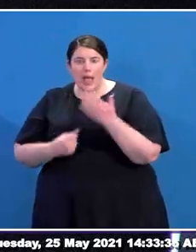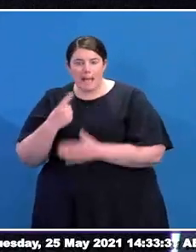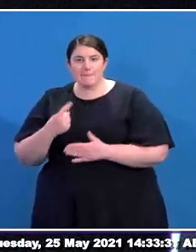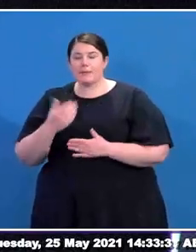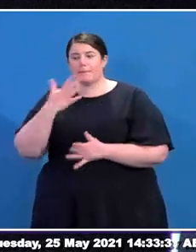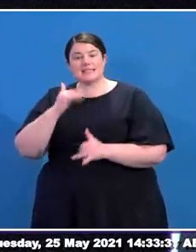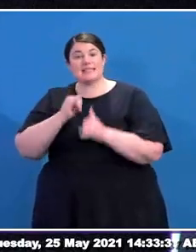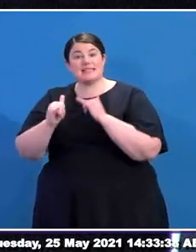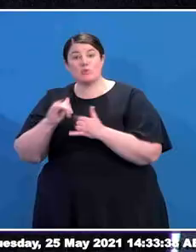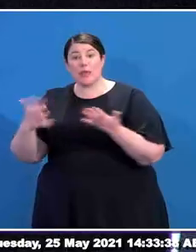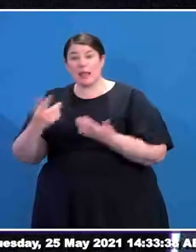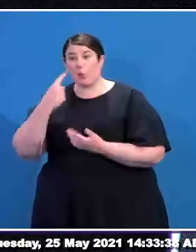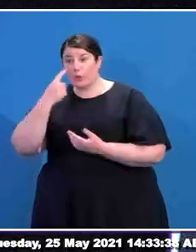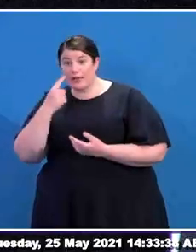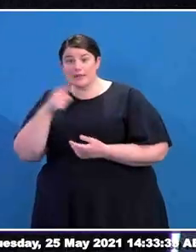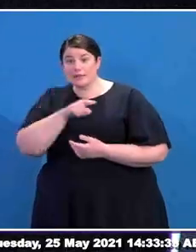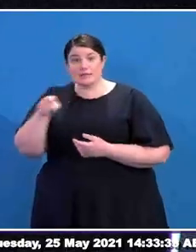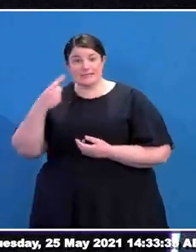and to come up with a factual finding.